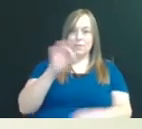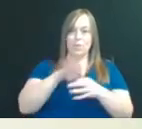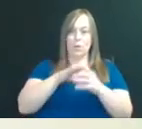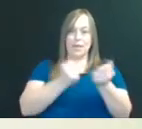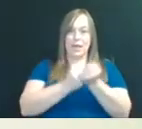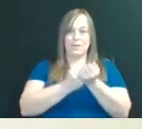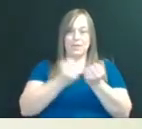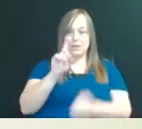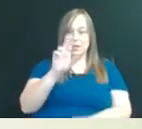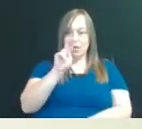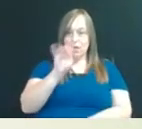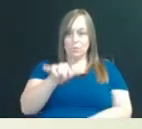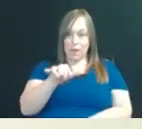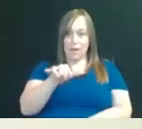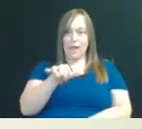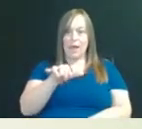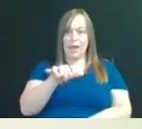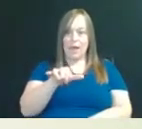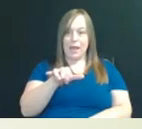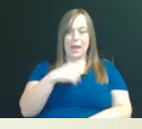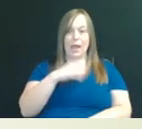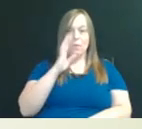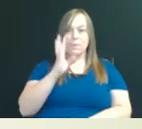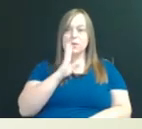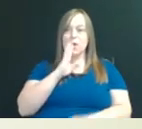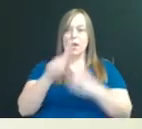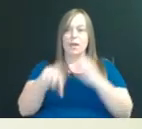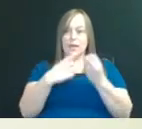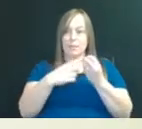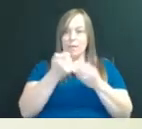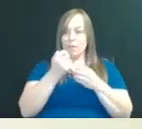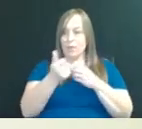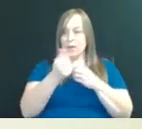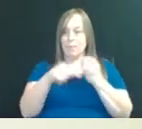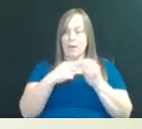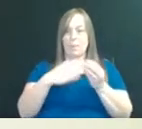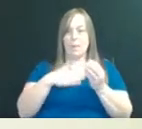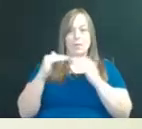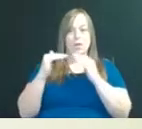at Disability Rights, New York. I'm gonna be talking for a little bit with my colleague, Zach,